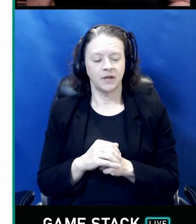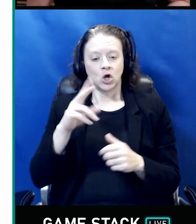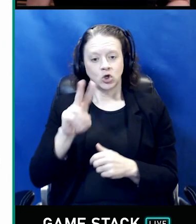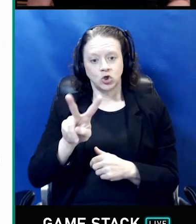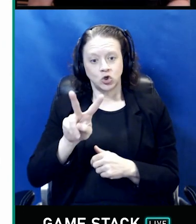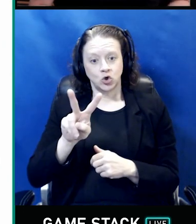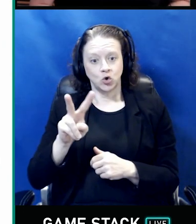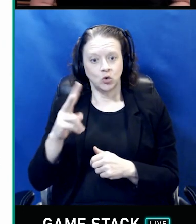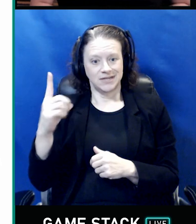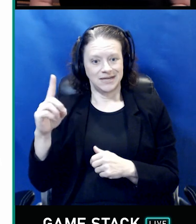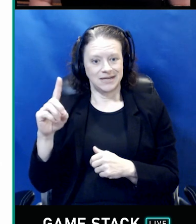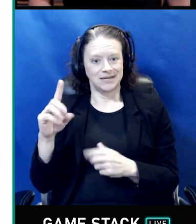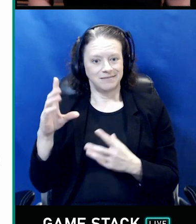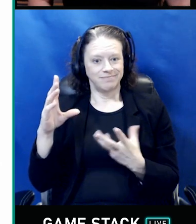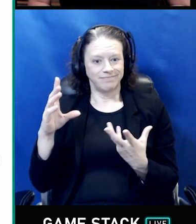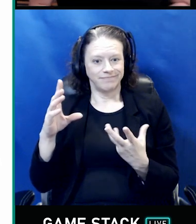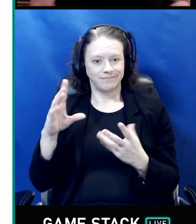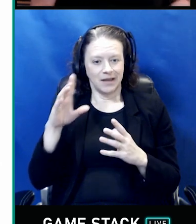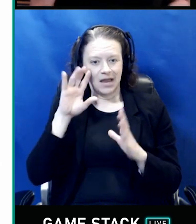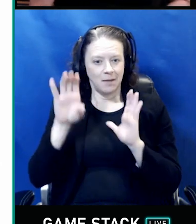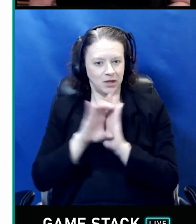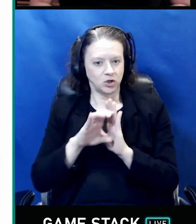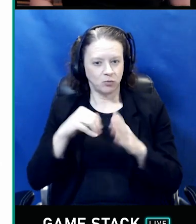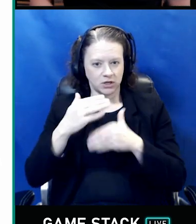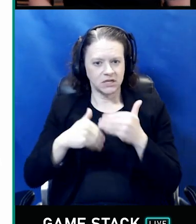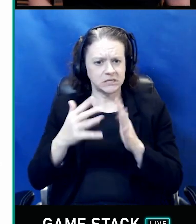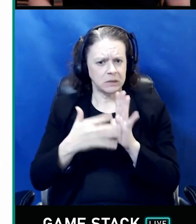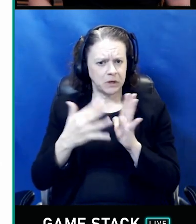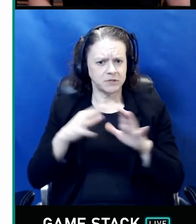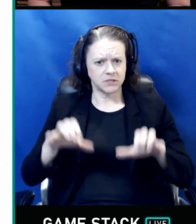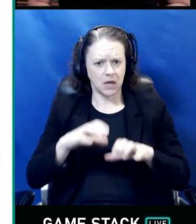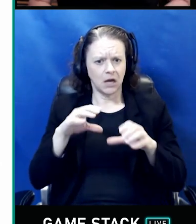in compute shaders, and it would previously require you to calculate your own